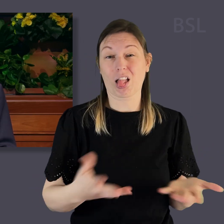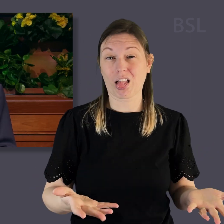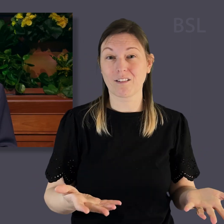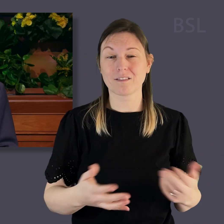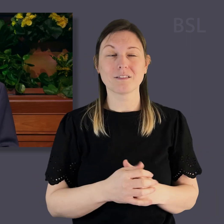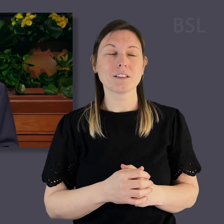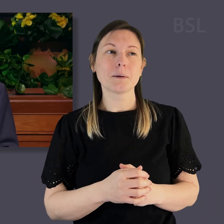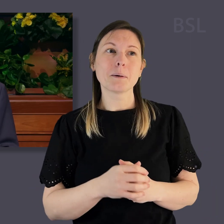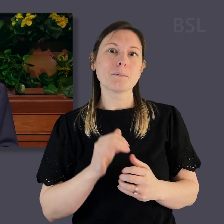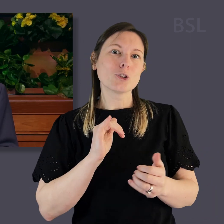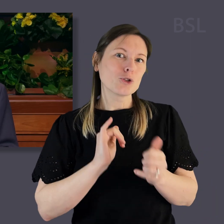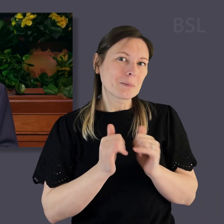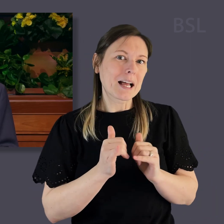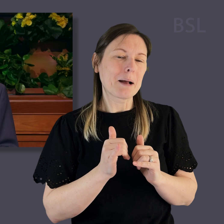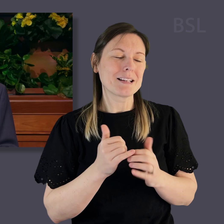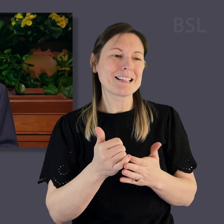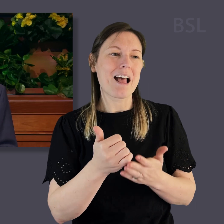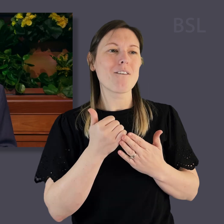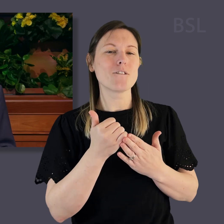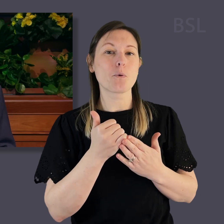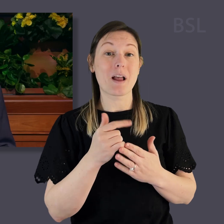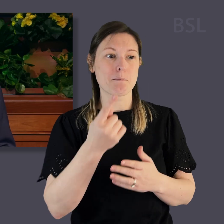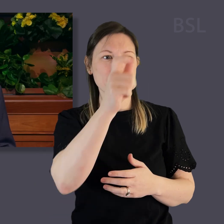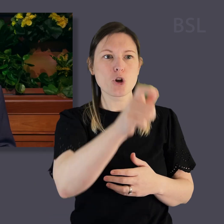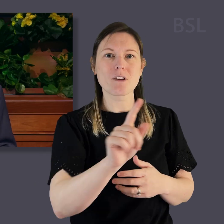Sometimes it is helpful when we see them through the eyes